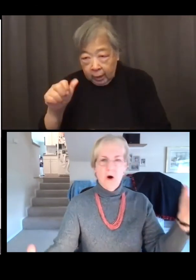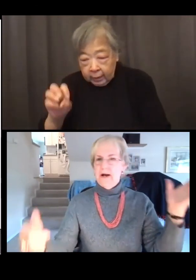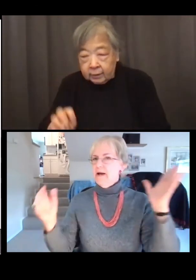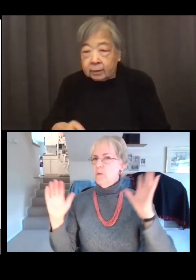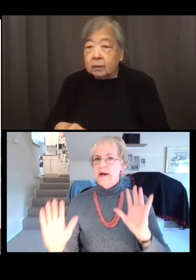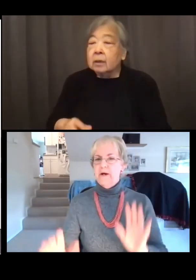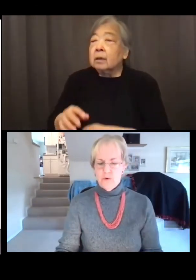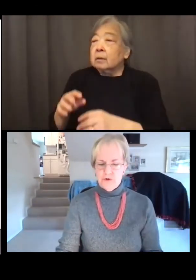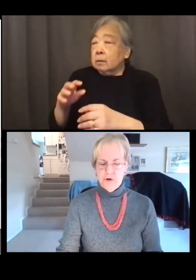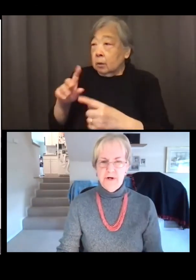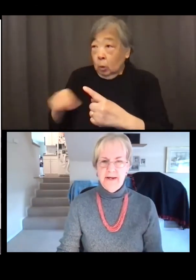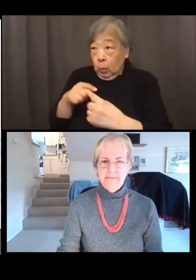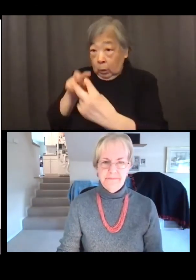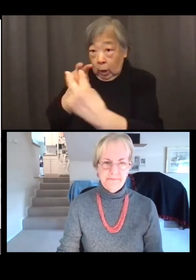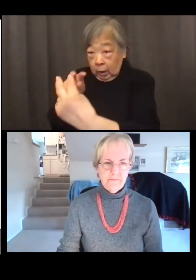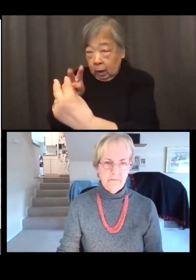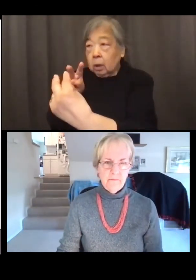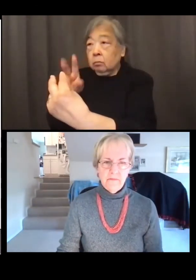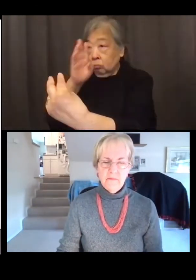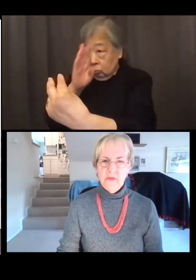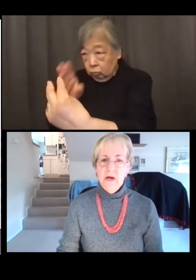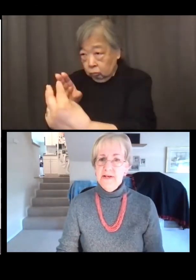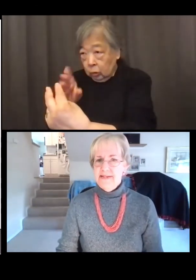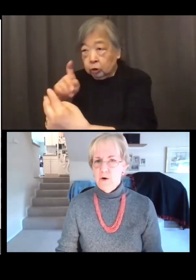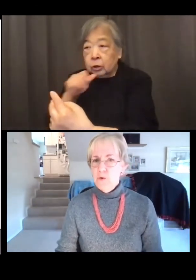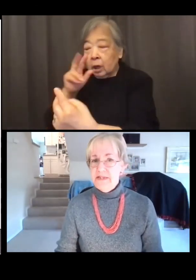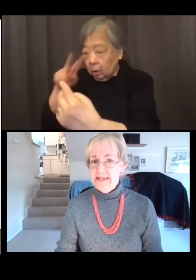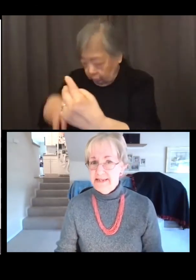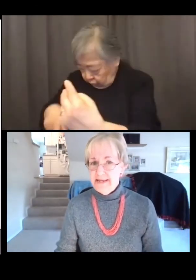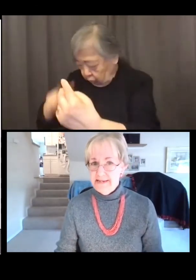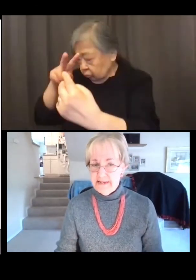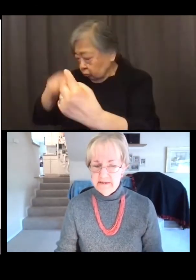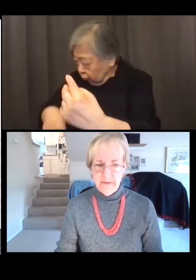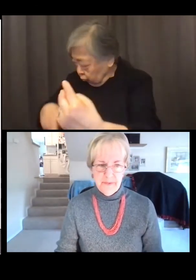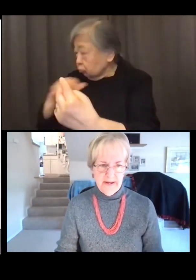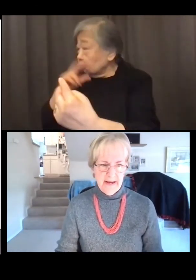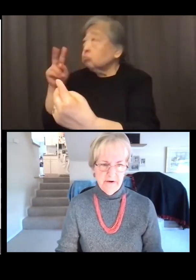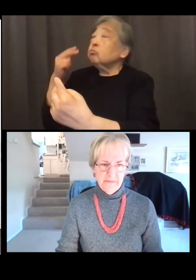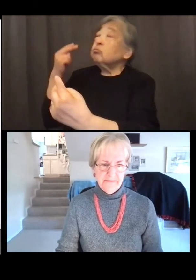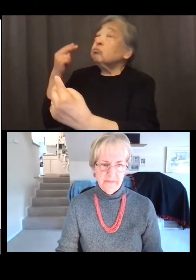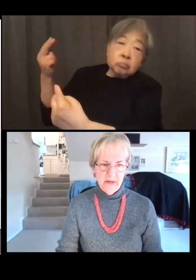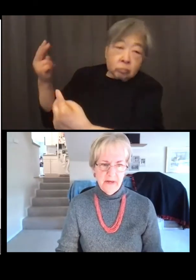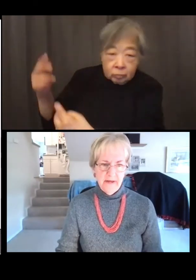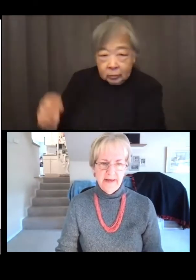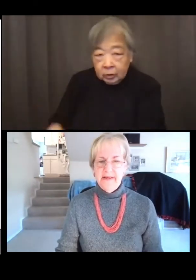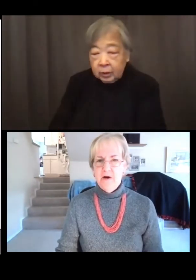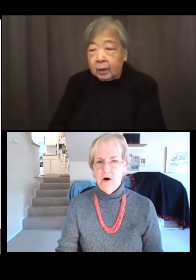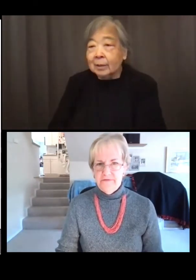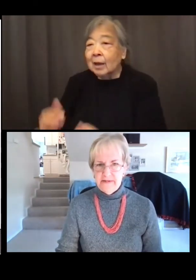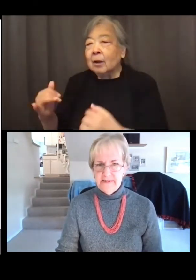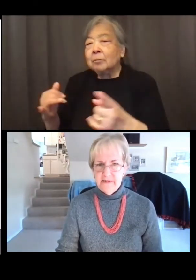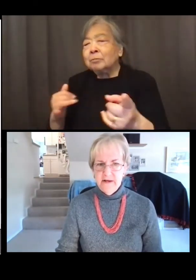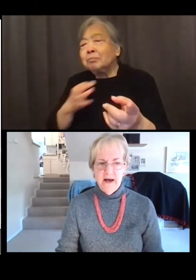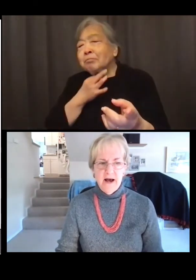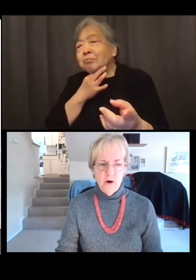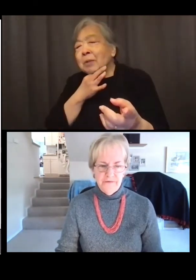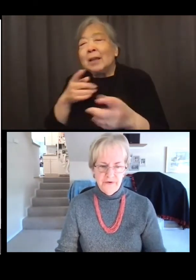walking away or turning So who is easiest to lip read here in the office How often do